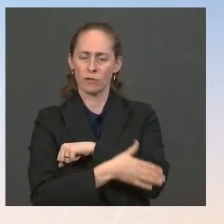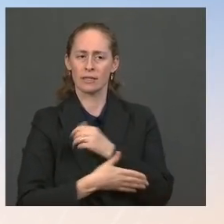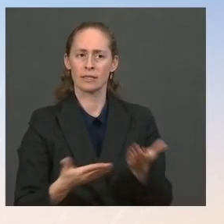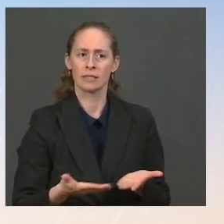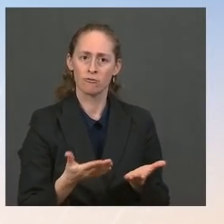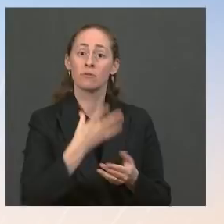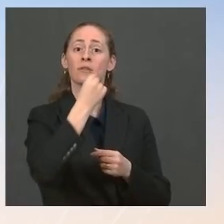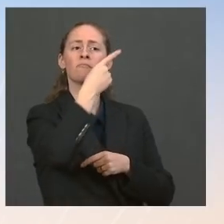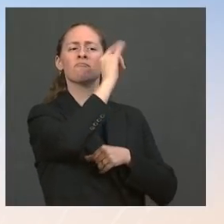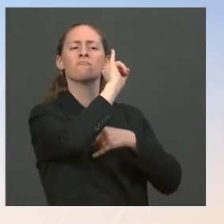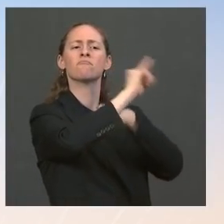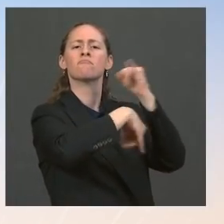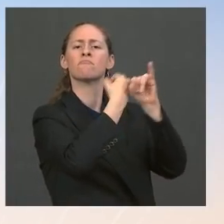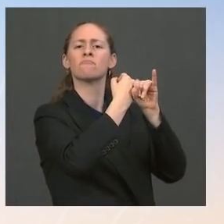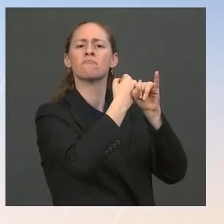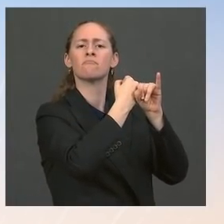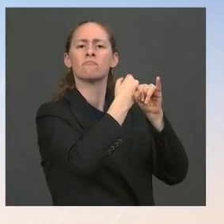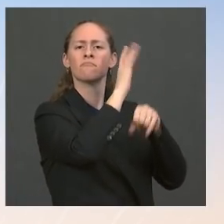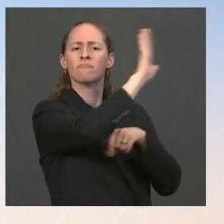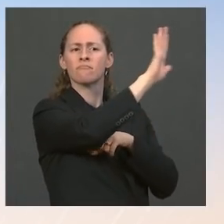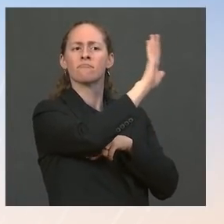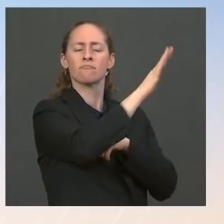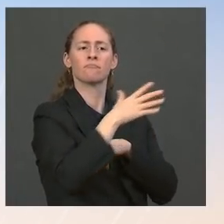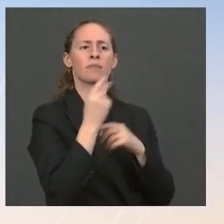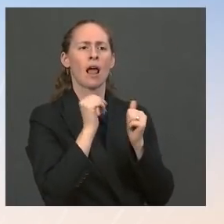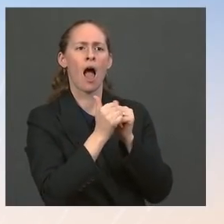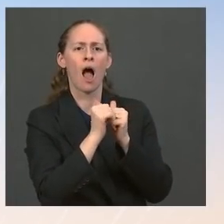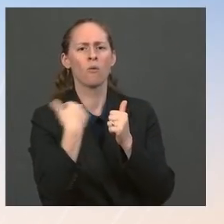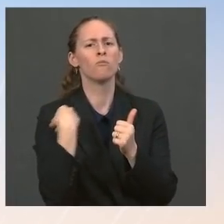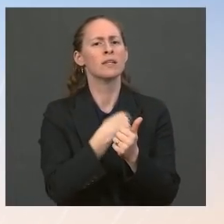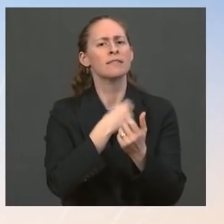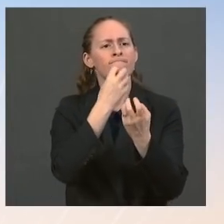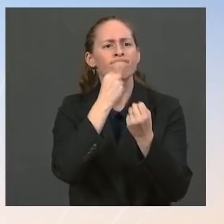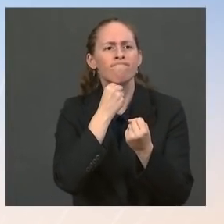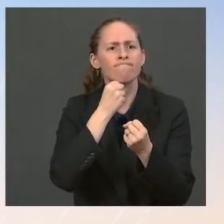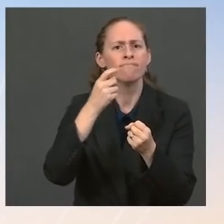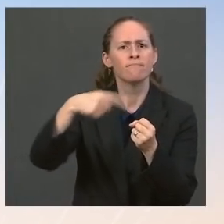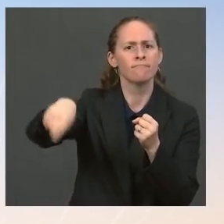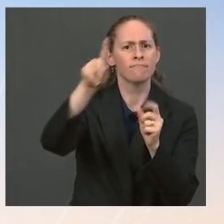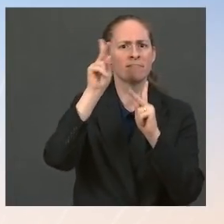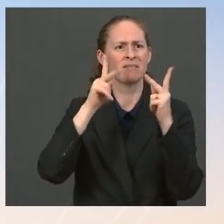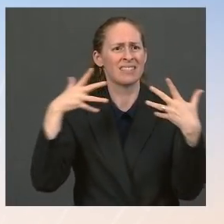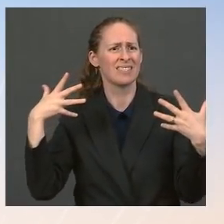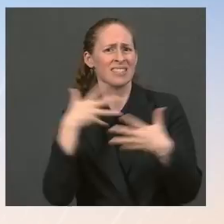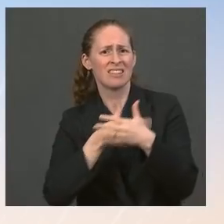with the treatment of individuals who are fleeing persecution by reason of their membership